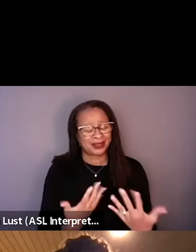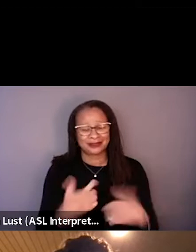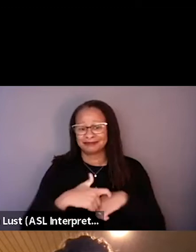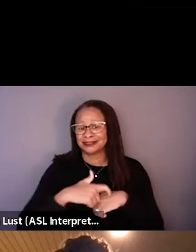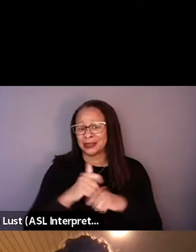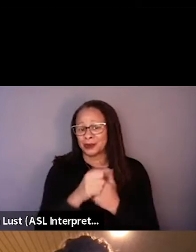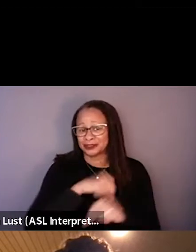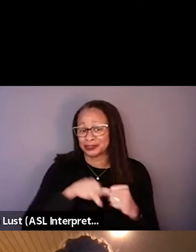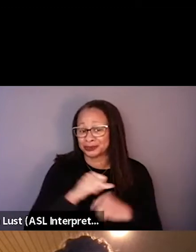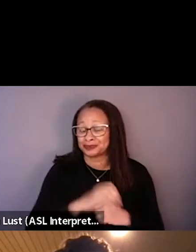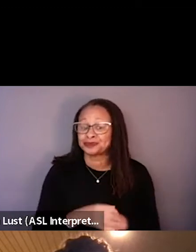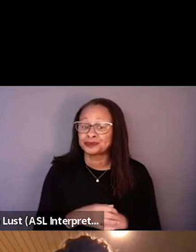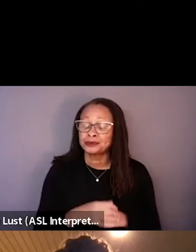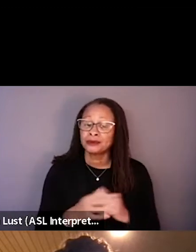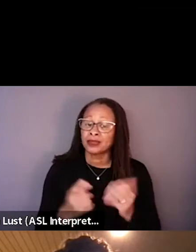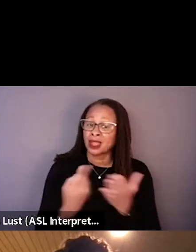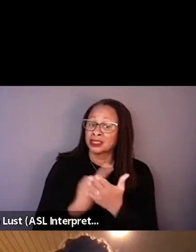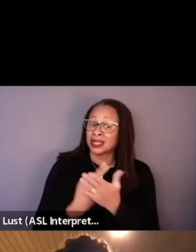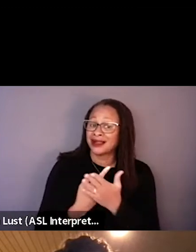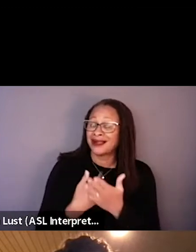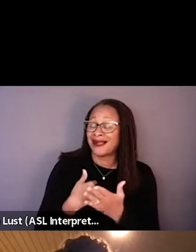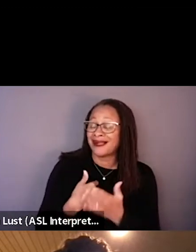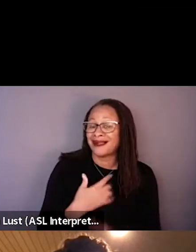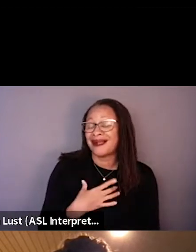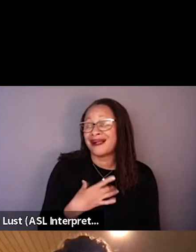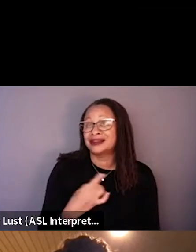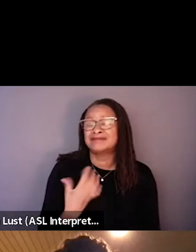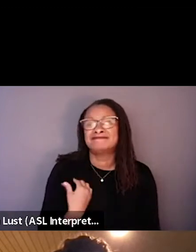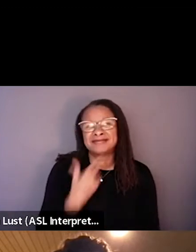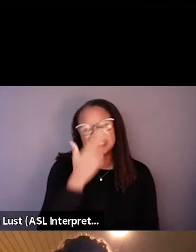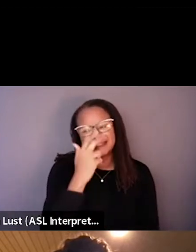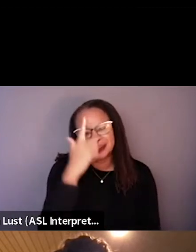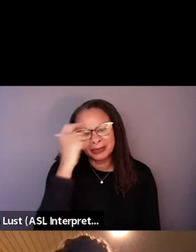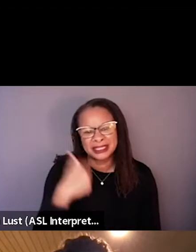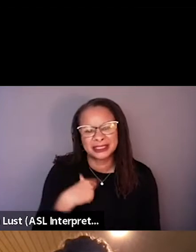And I think sometimes when you, I, I like to roll it, it's, it's funny because to contrast that, like,